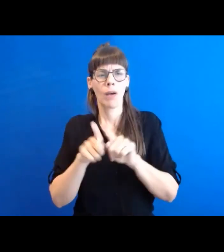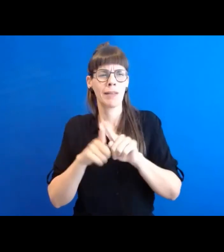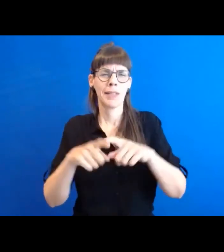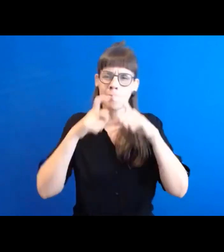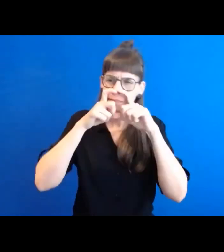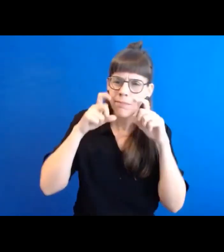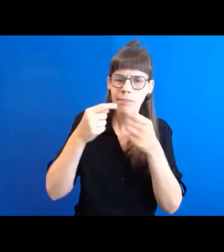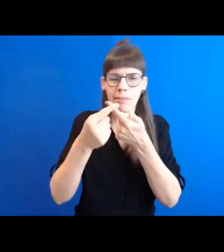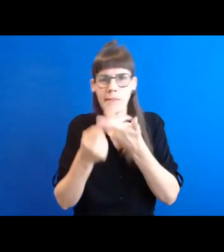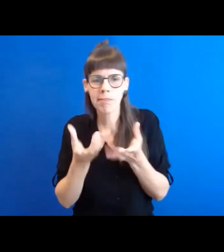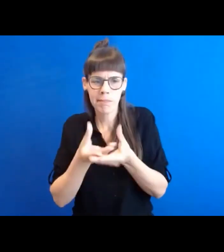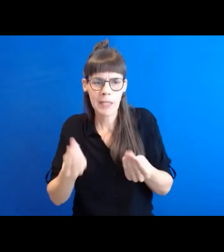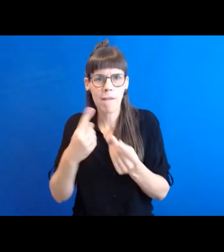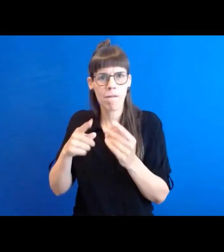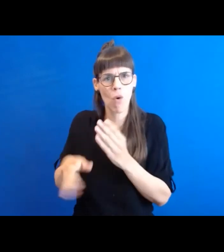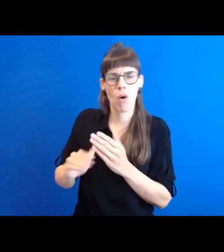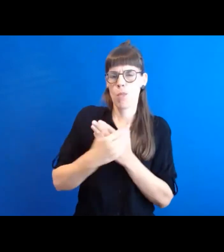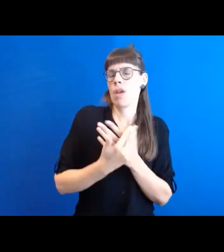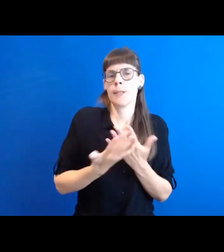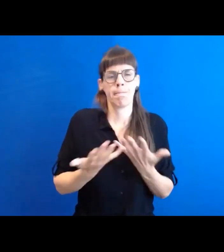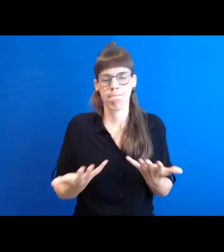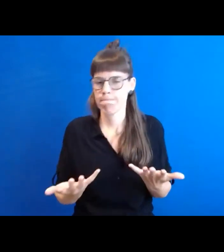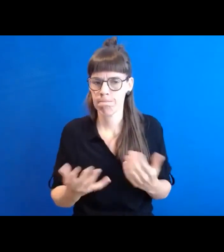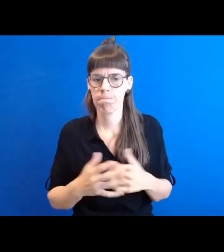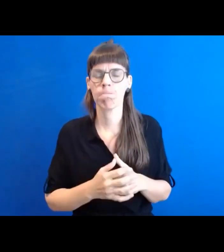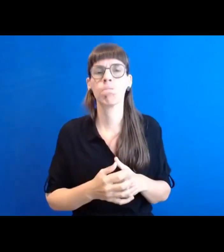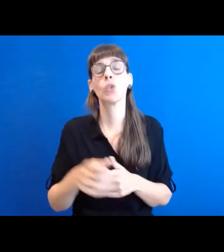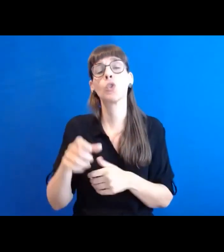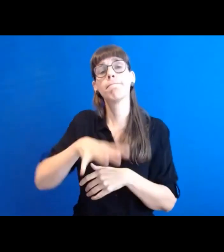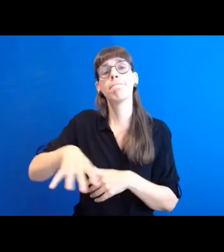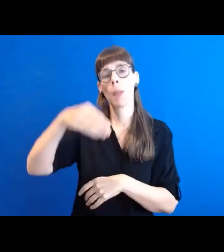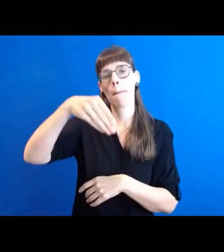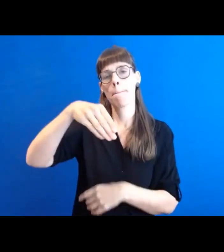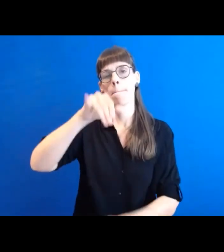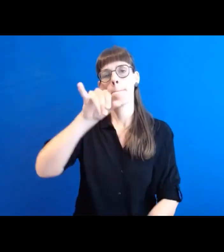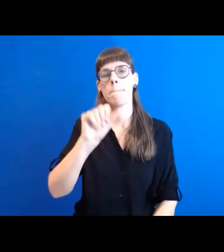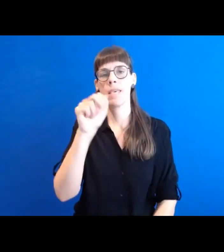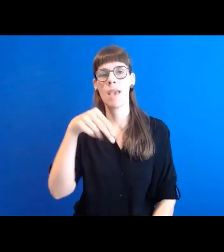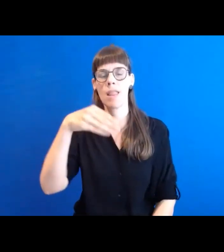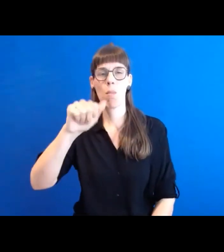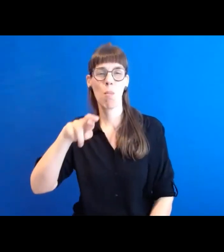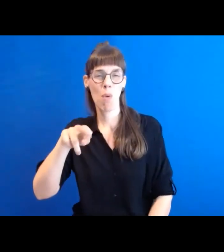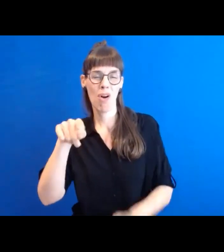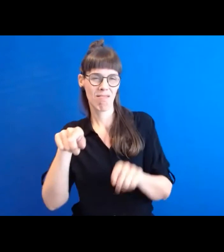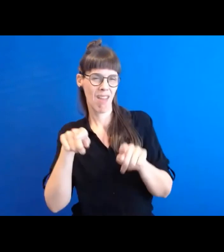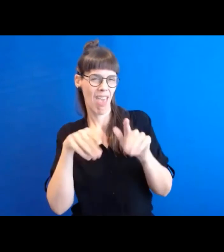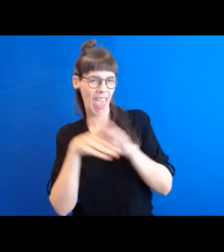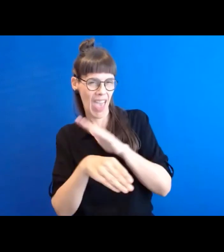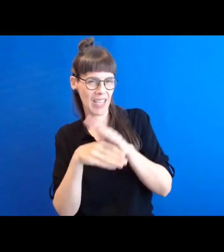the absence of staff, as well as the lack of protective materials . Also social -- some of the older figures where we see